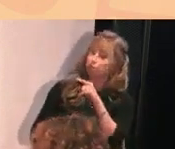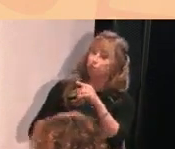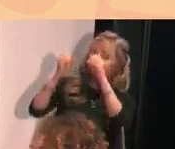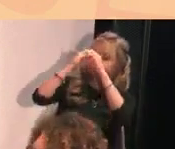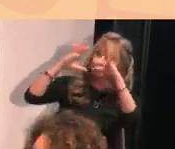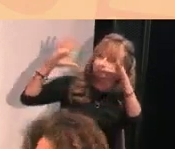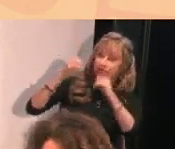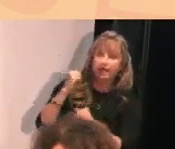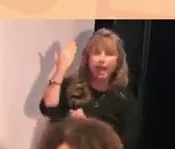So let's hope that can happen.